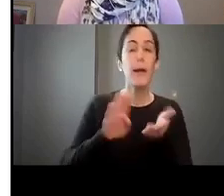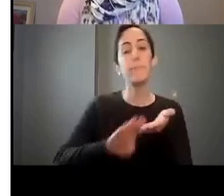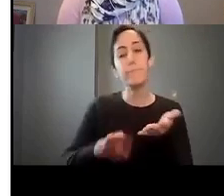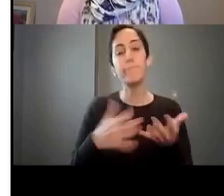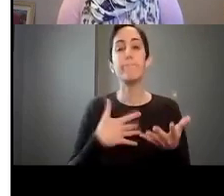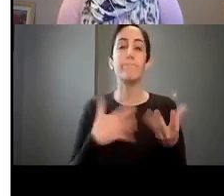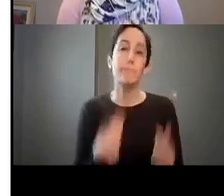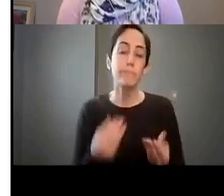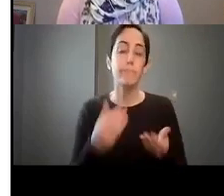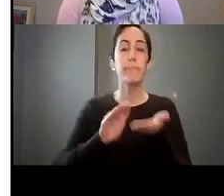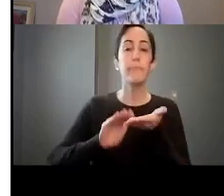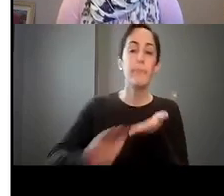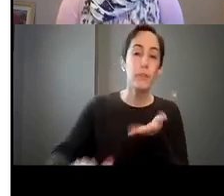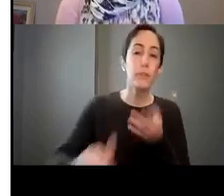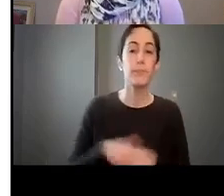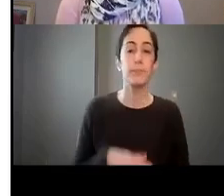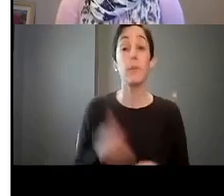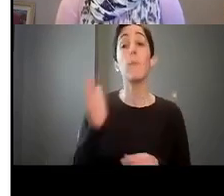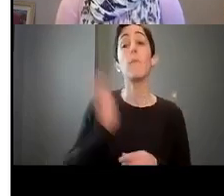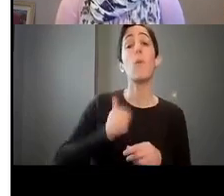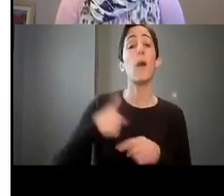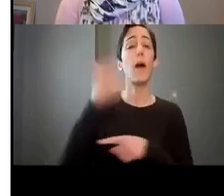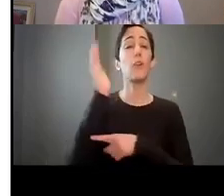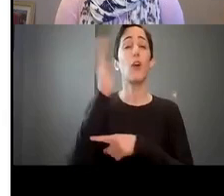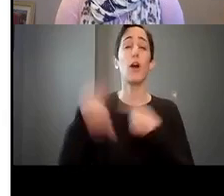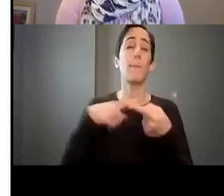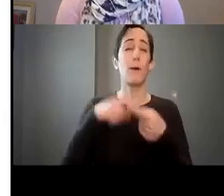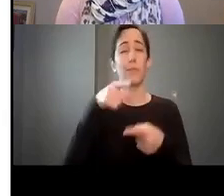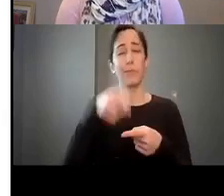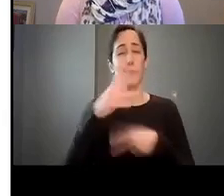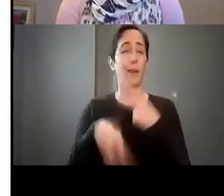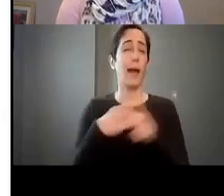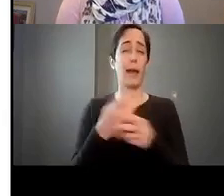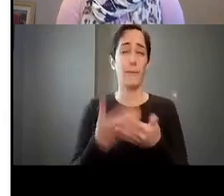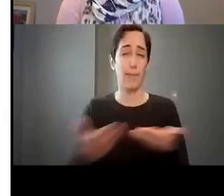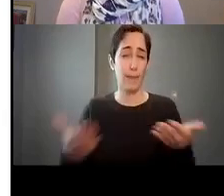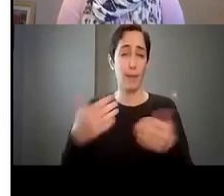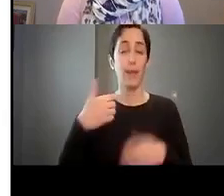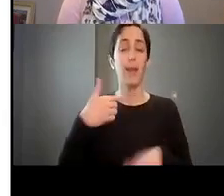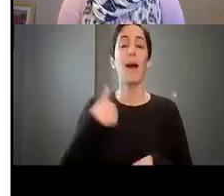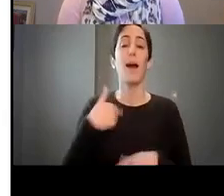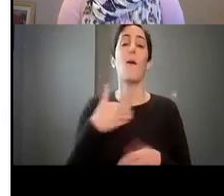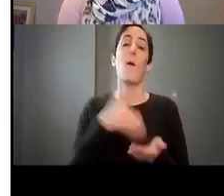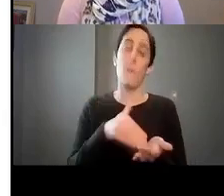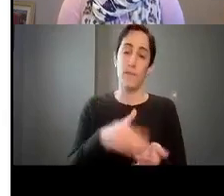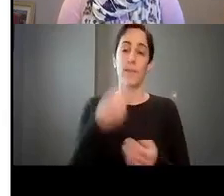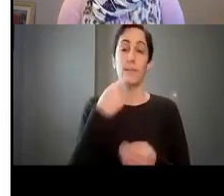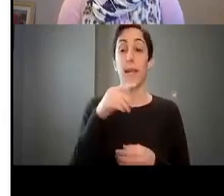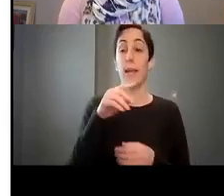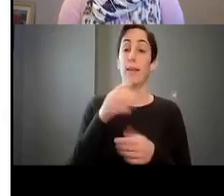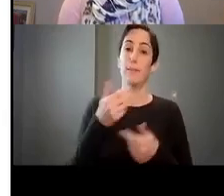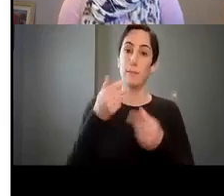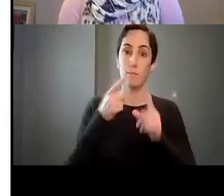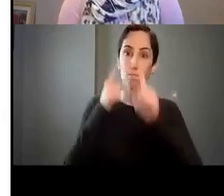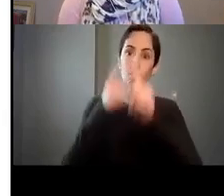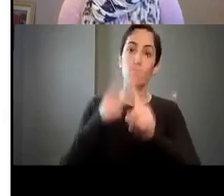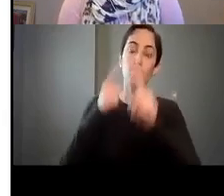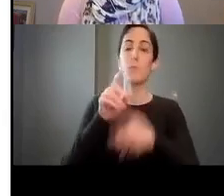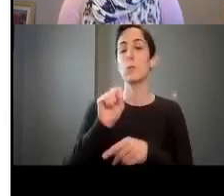"Strive for 95," but I've decided that I other talks sometimes I say things like, don't really like the feel of that. What "Strive for 95," but I've decided that I I really want all of us to be able to do, don't really like the feel of that. What especially as it relates to our home I really want all of us to be able to do,